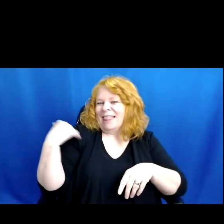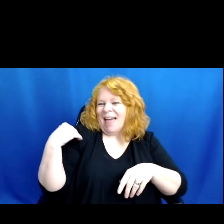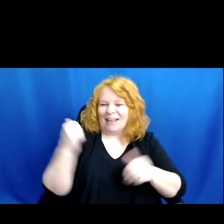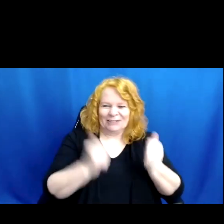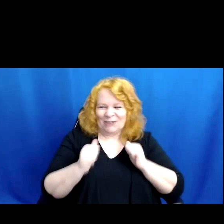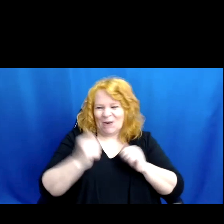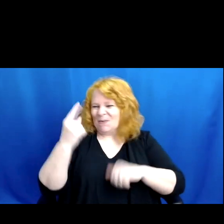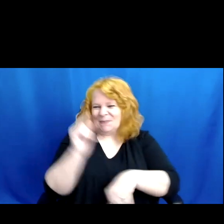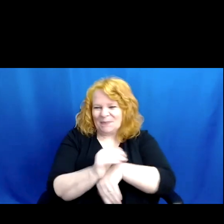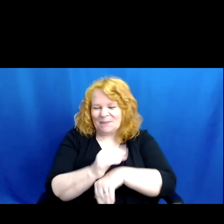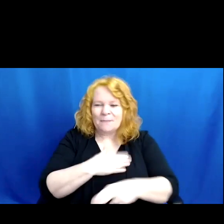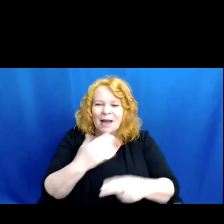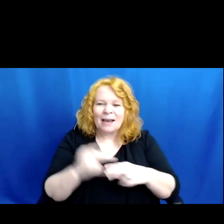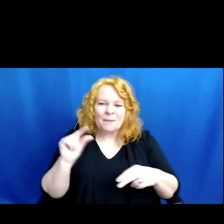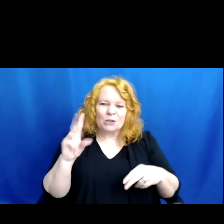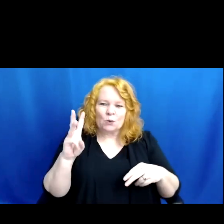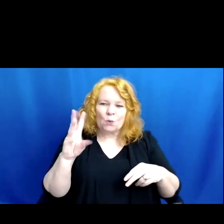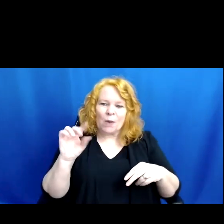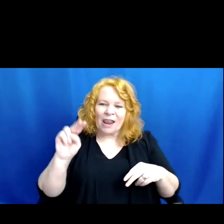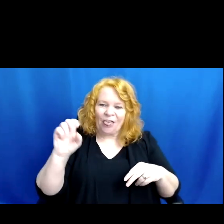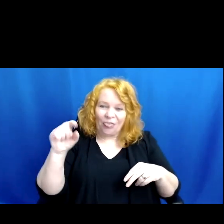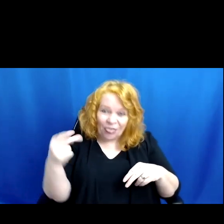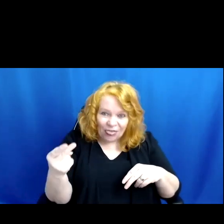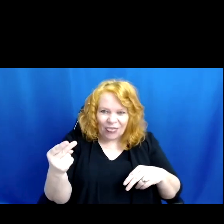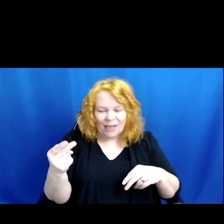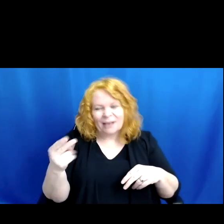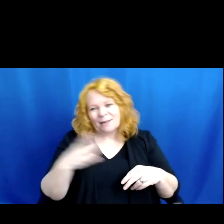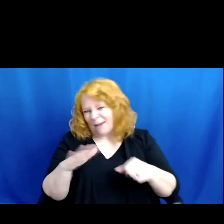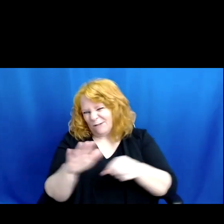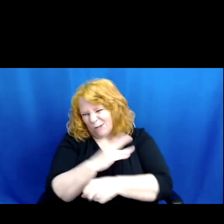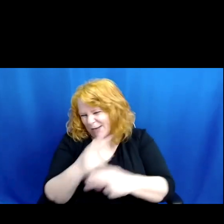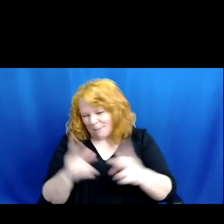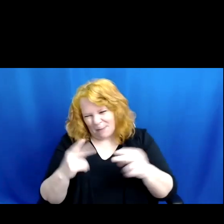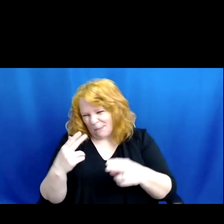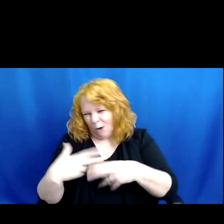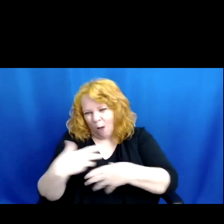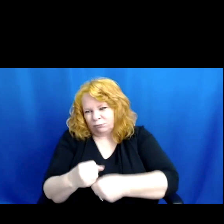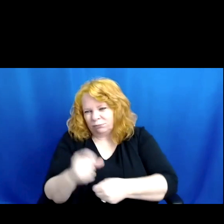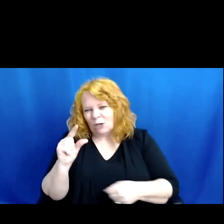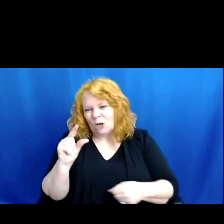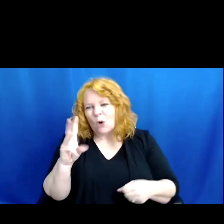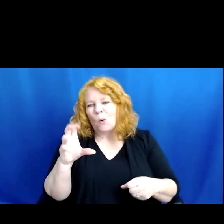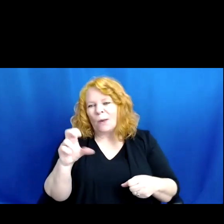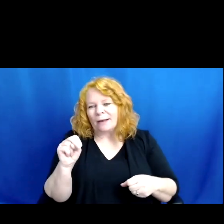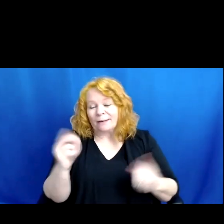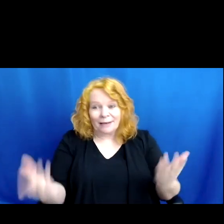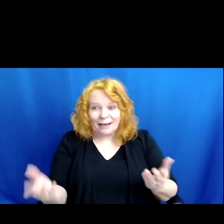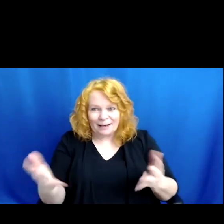My name is Gwenyth, that’s my full name but everybody calls me Gwyn. But in America you call me Gwen.